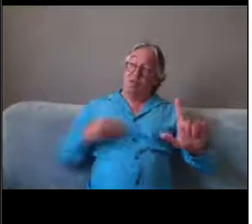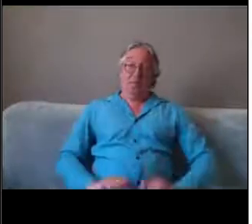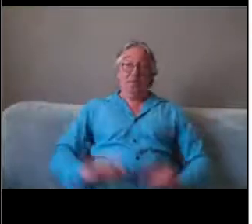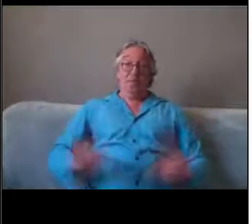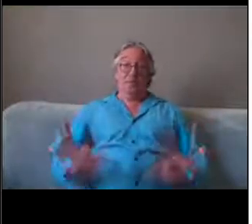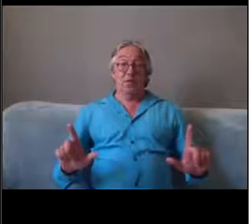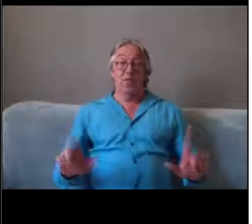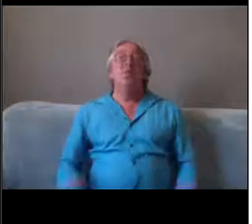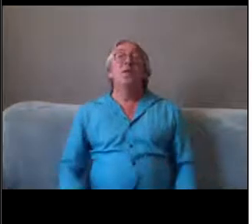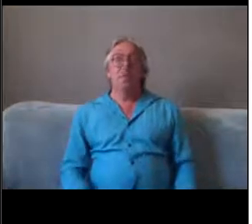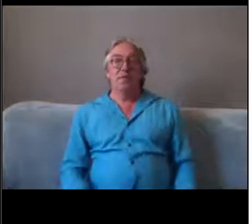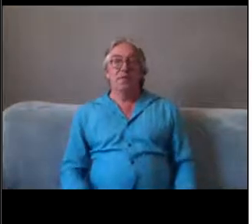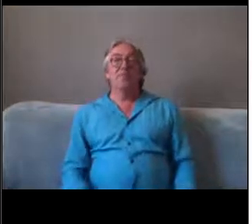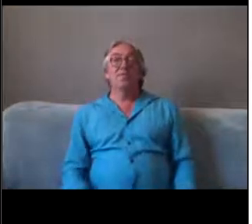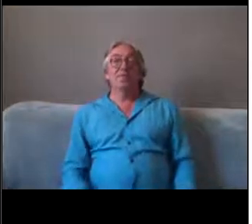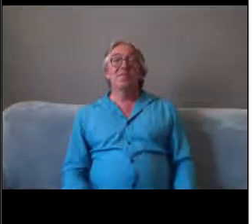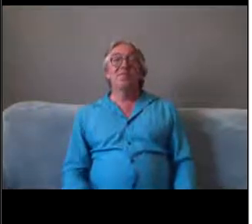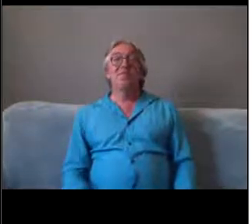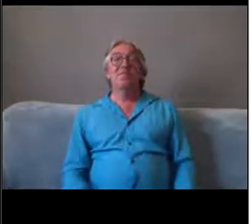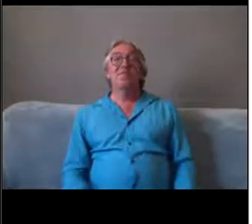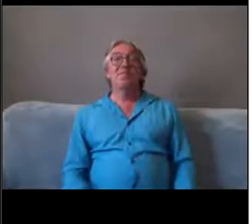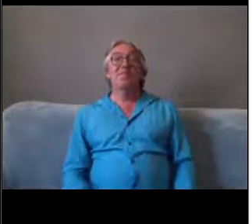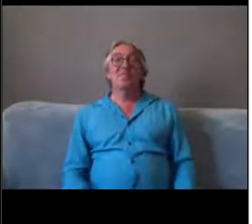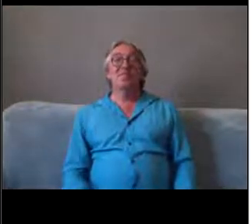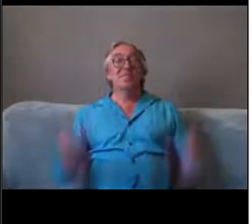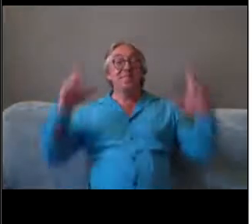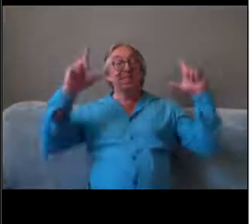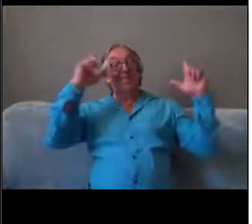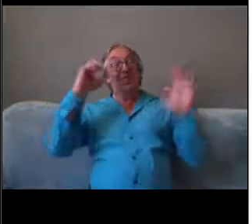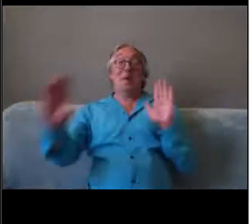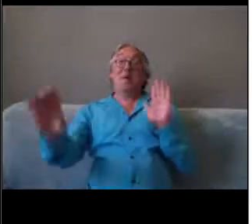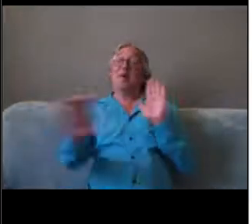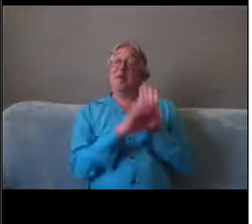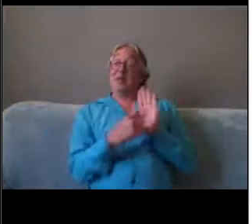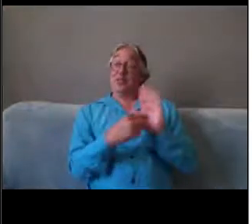where the organisation is applying does it to the national agency